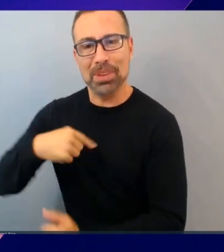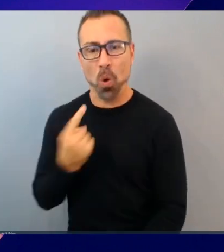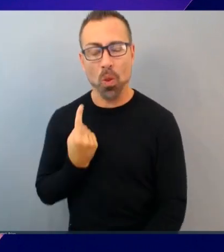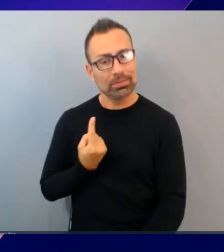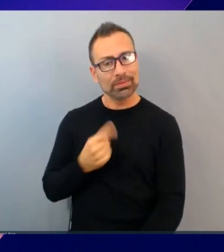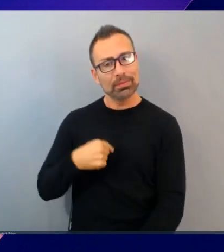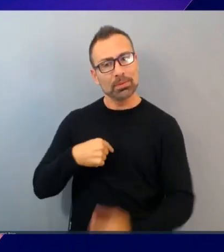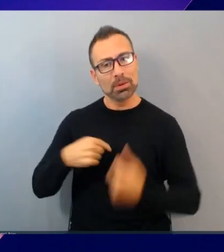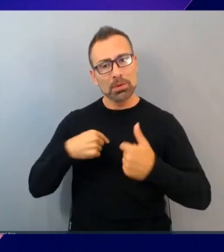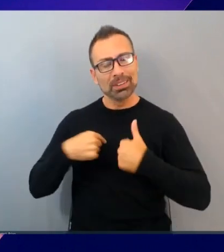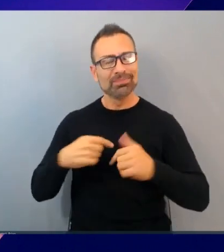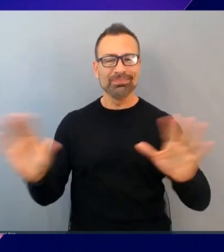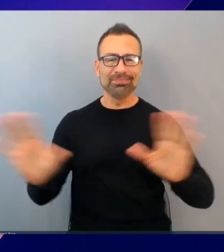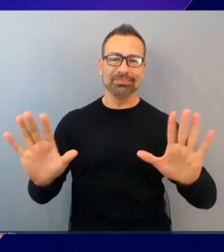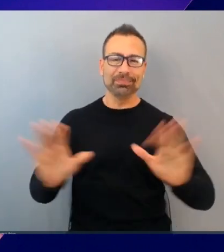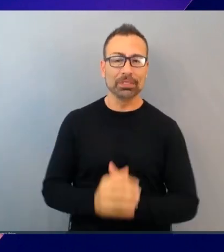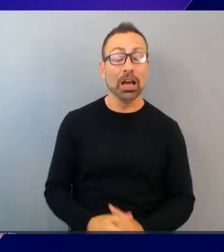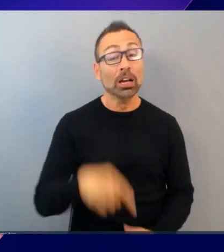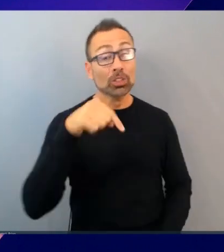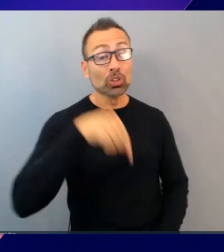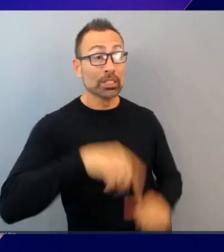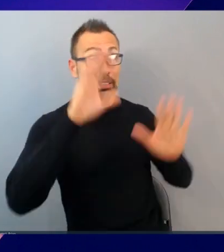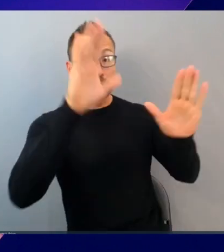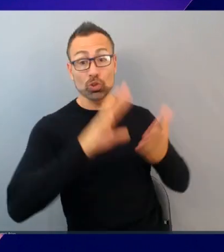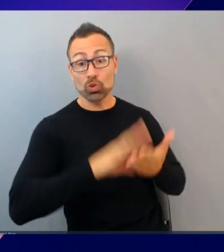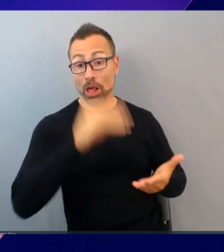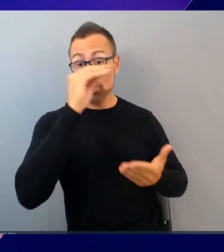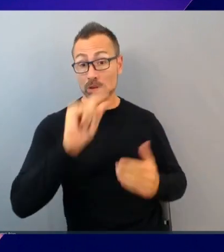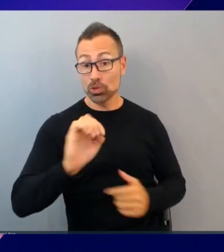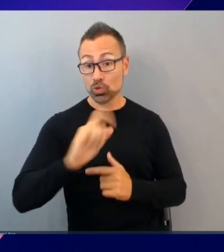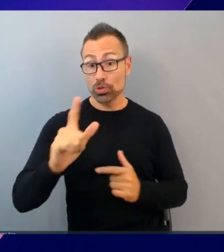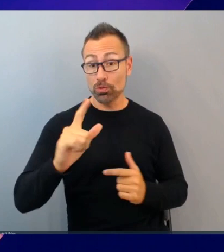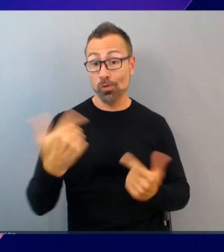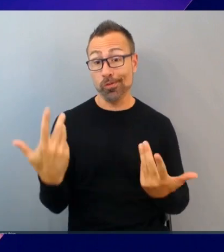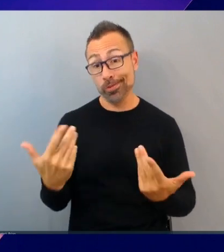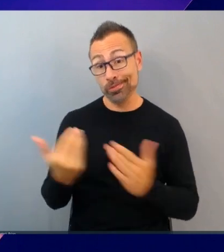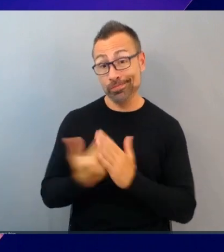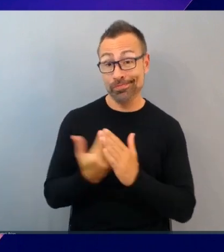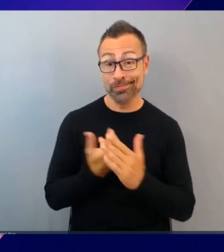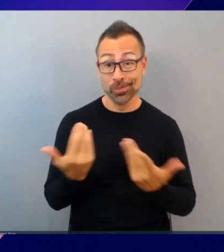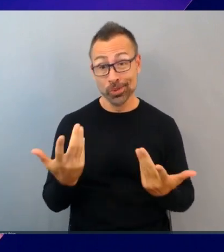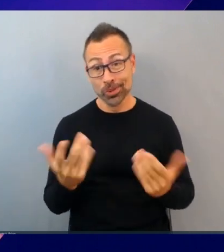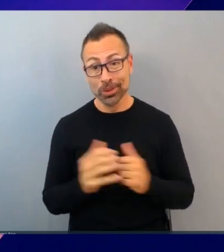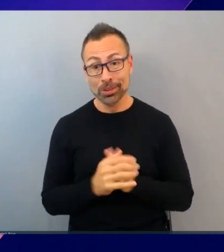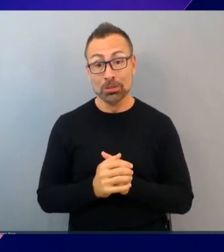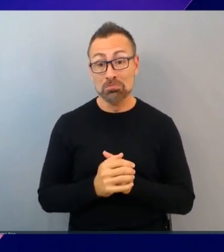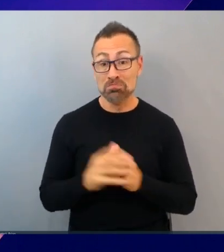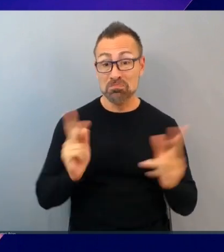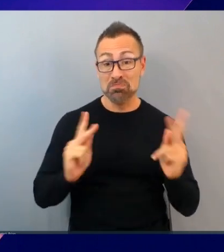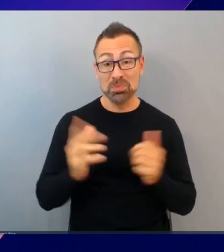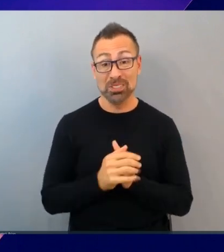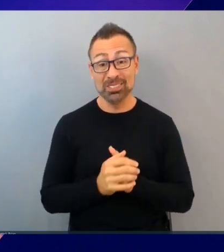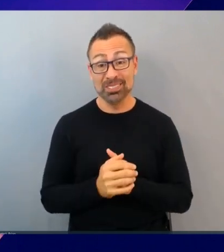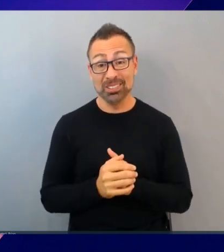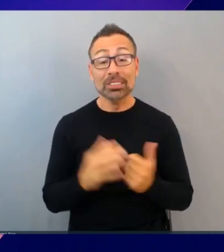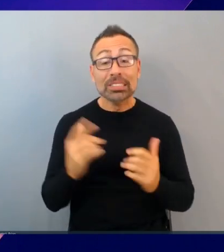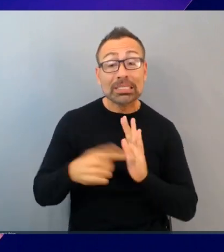because DeepRacer's such a great learning tool for novices, it's not difficult for them to not even know that they're doing that- Yeah, yeah, yeah. - Right.